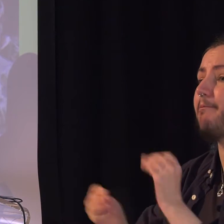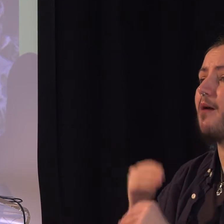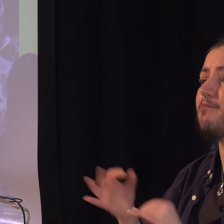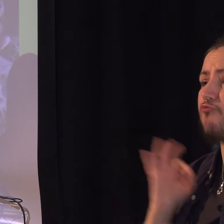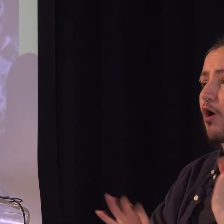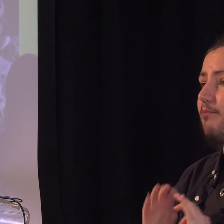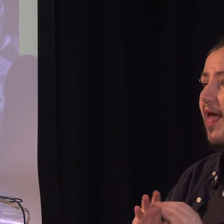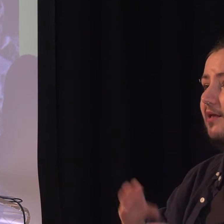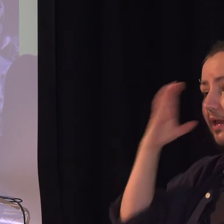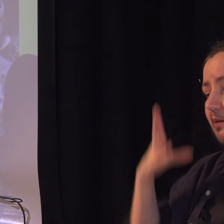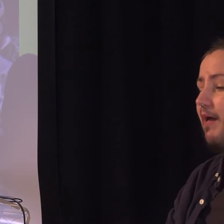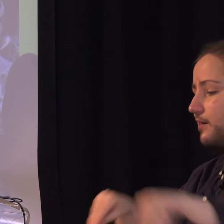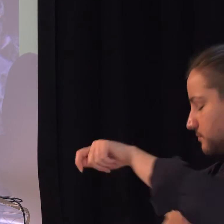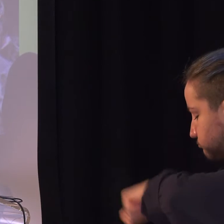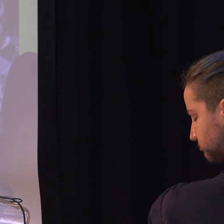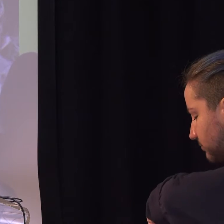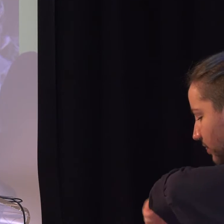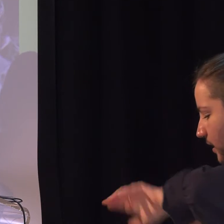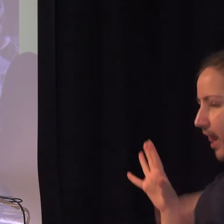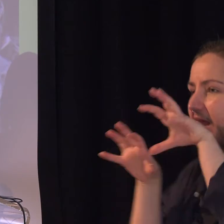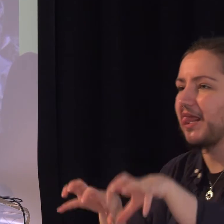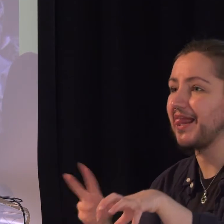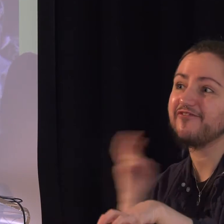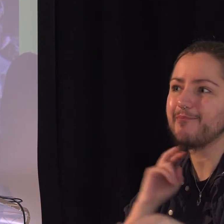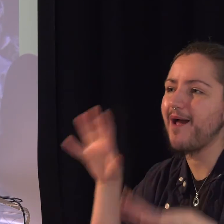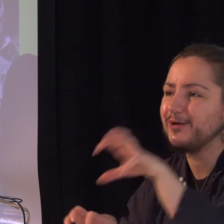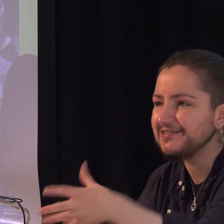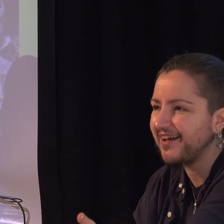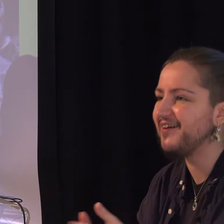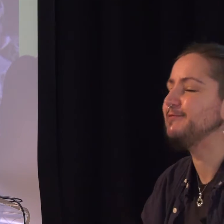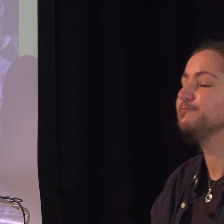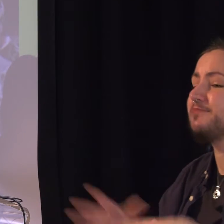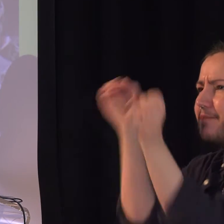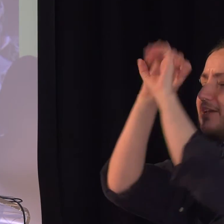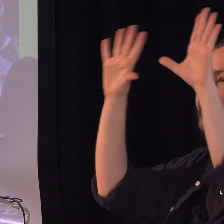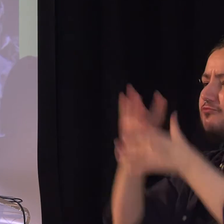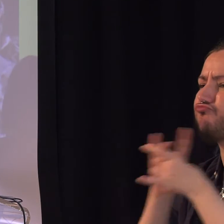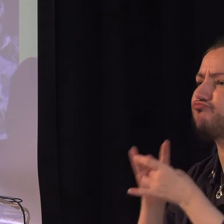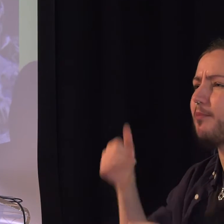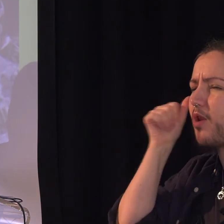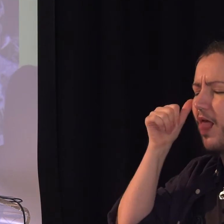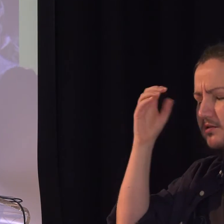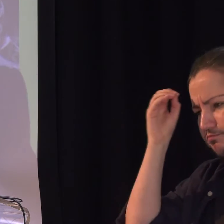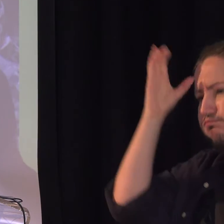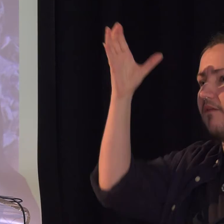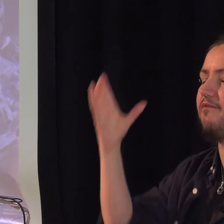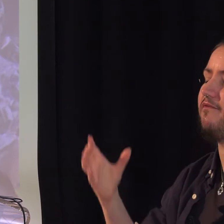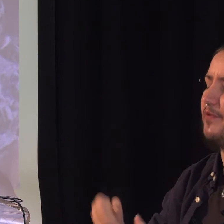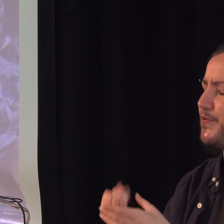and pretending to be vampires or monsters. Imagination, relationship and knowledge blossomed throughout the whole of the school.